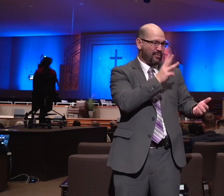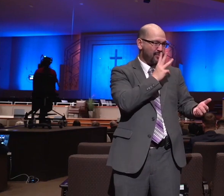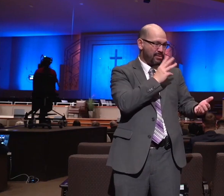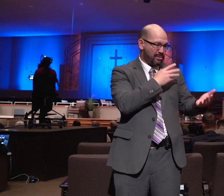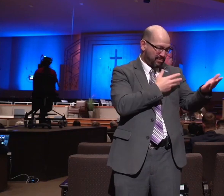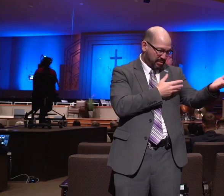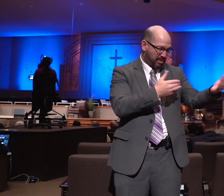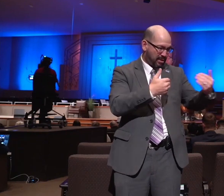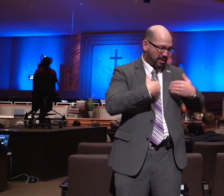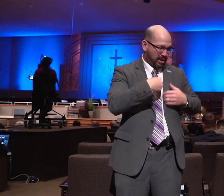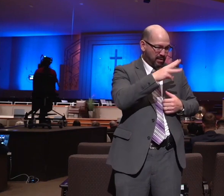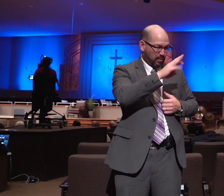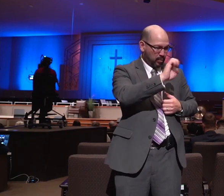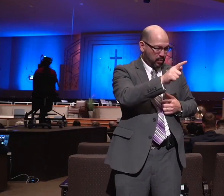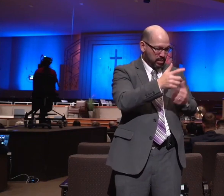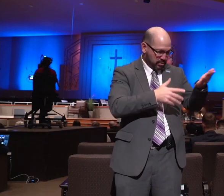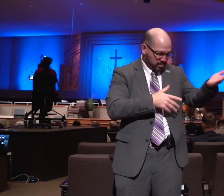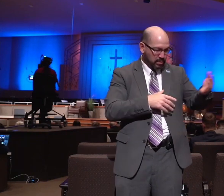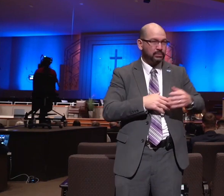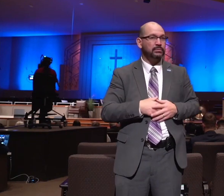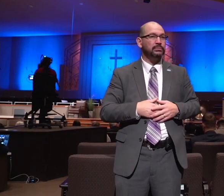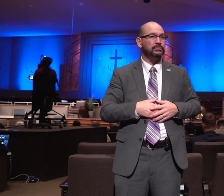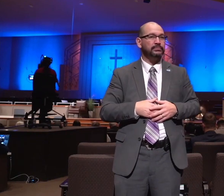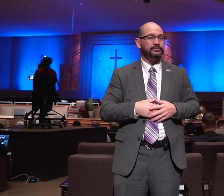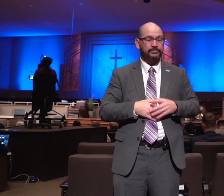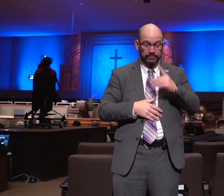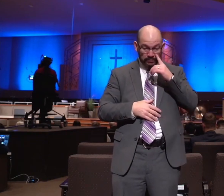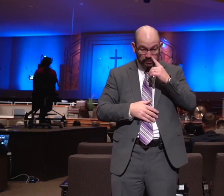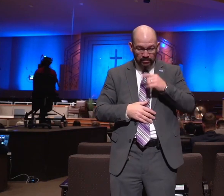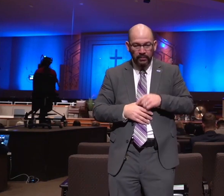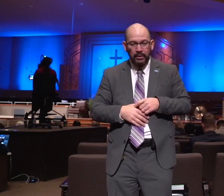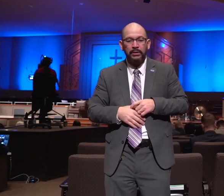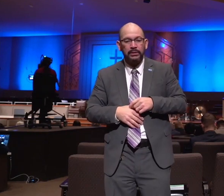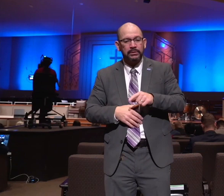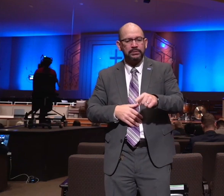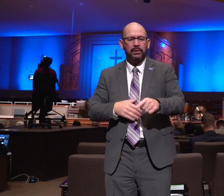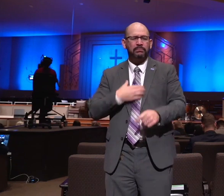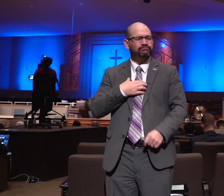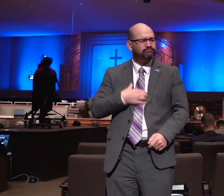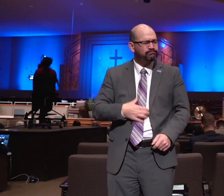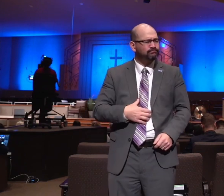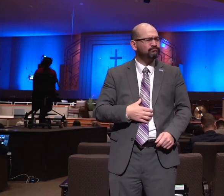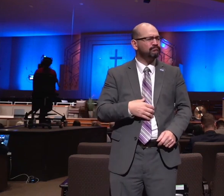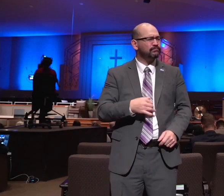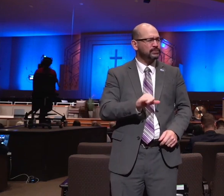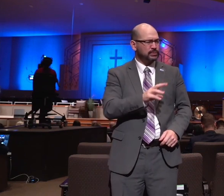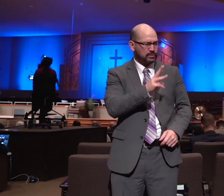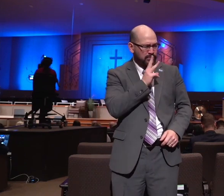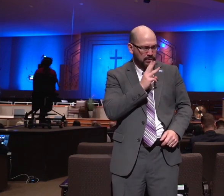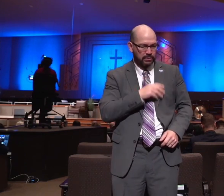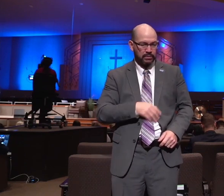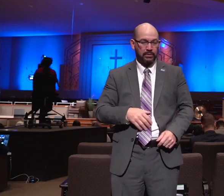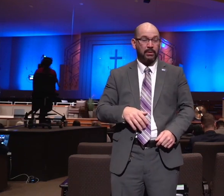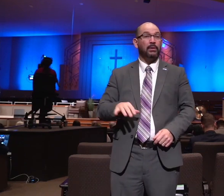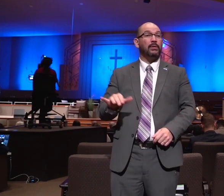notice not only the longing notice the loving